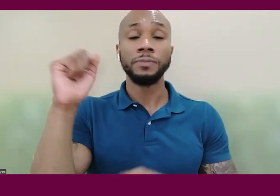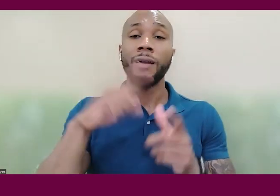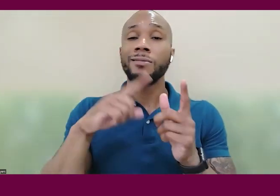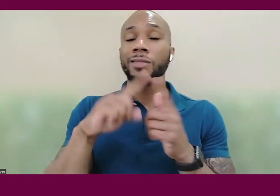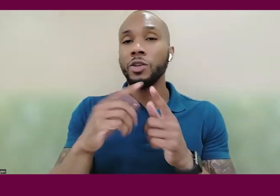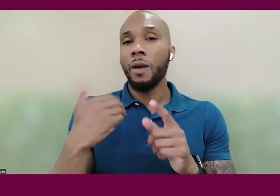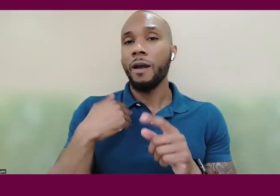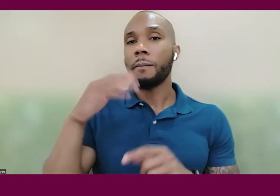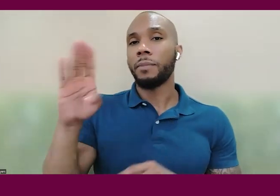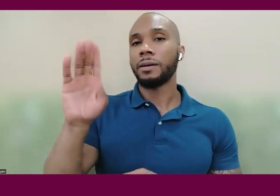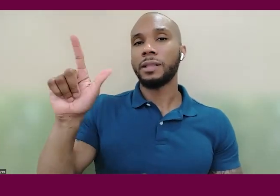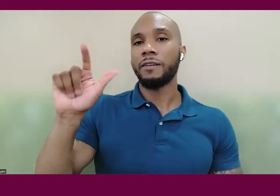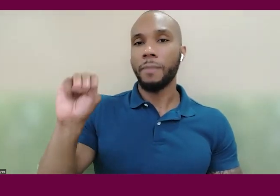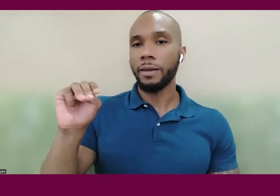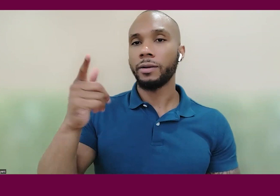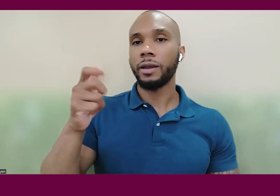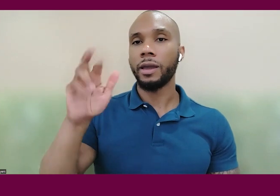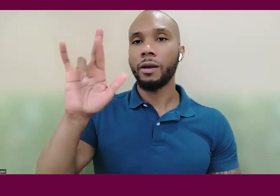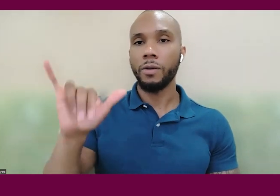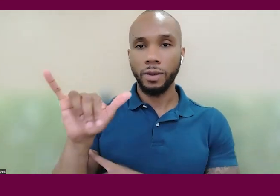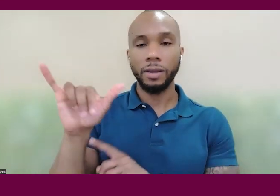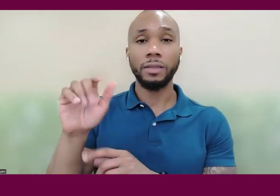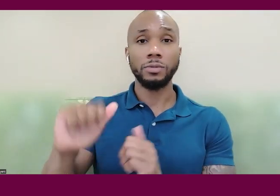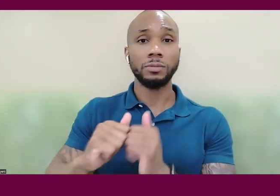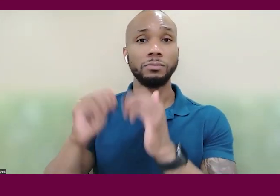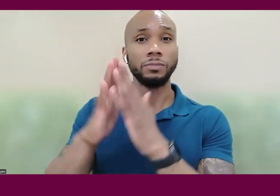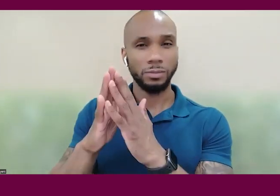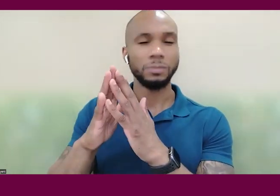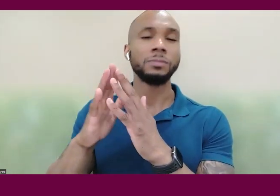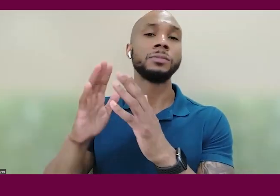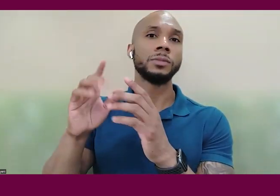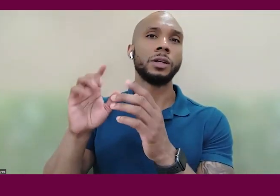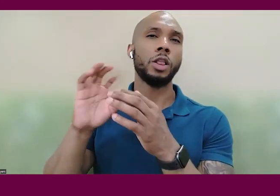Then you have Black Lives Matter Gary, which was formed around the same time, and these